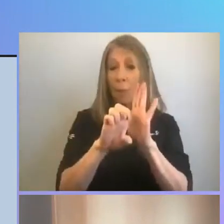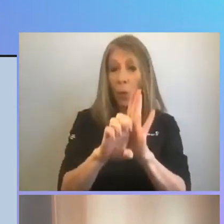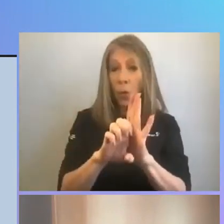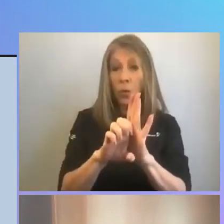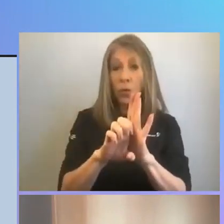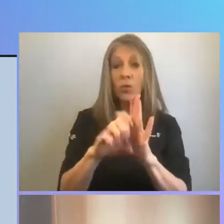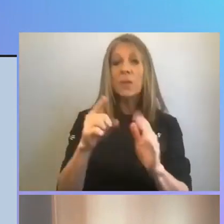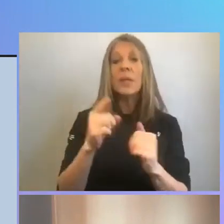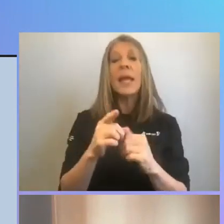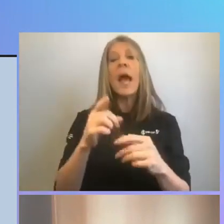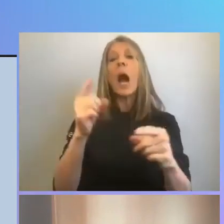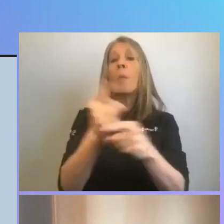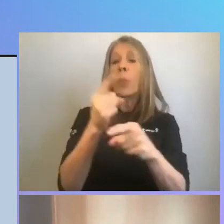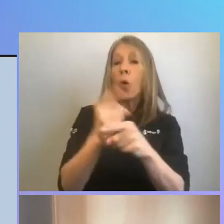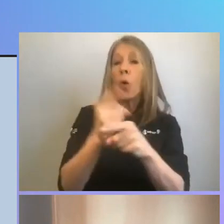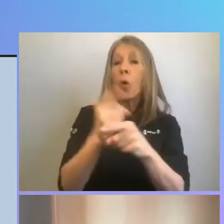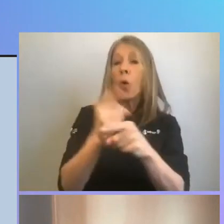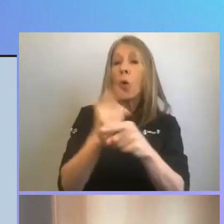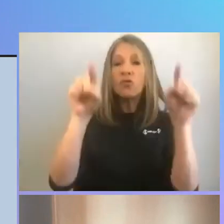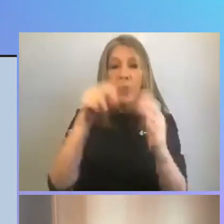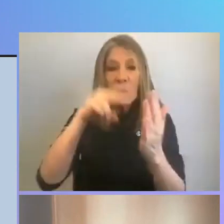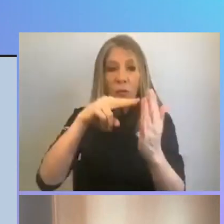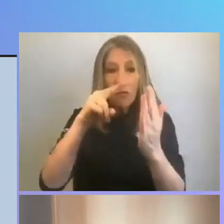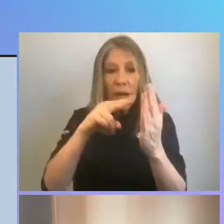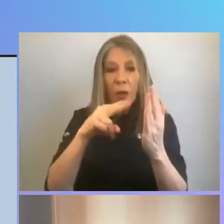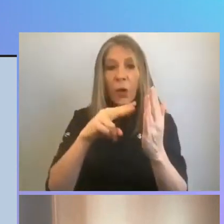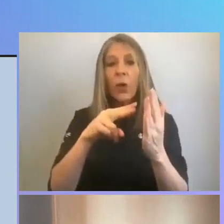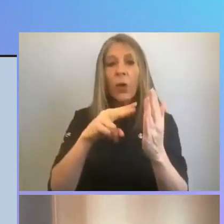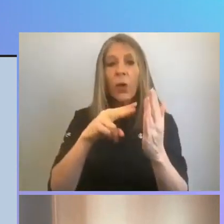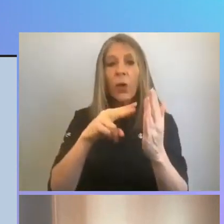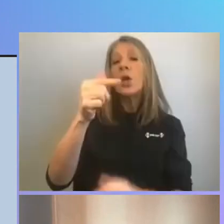. And mobile acceptance criteria . Examples. Uh, appropriate screen reader considerations. They use the Gherkin language so